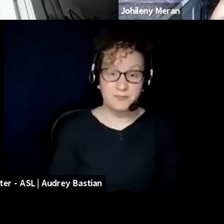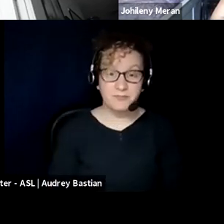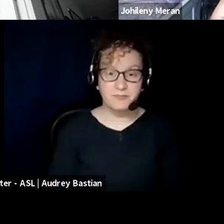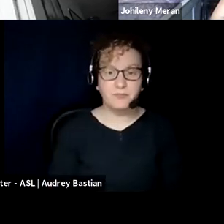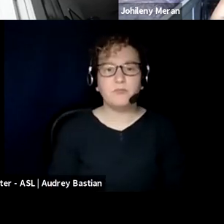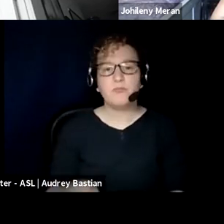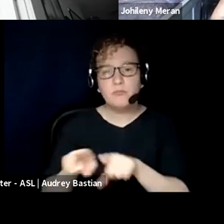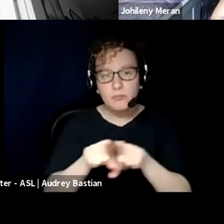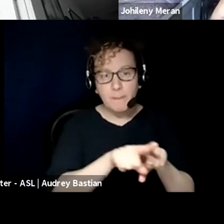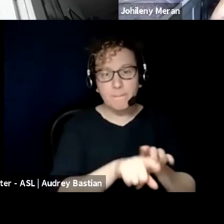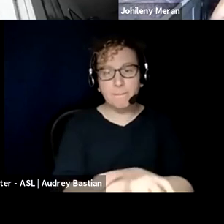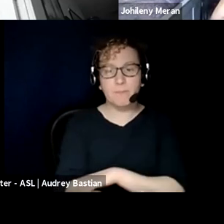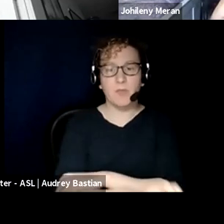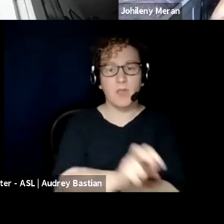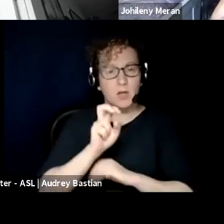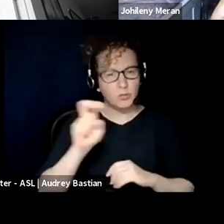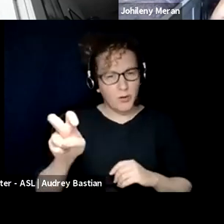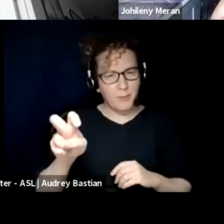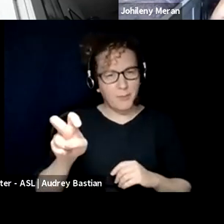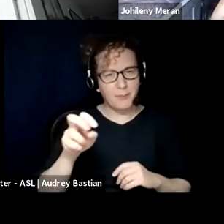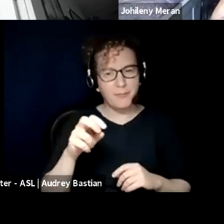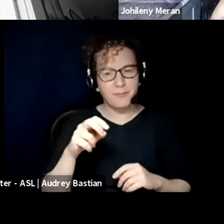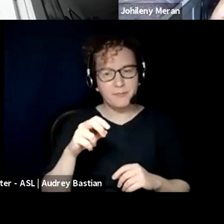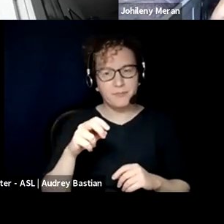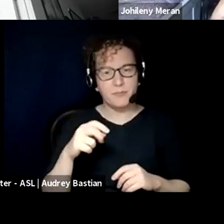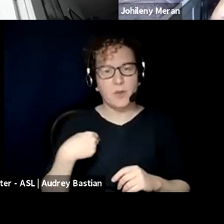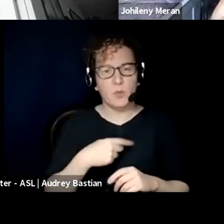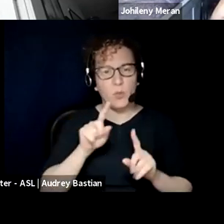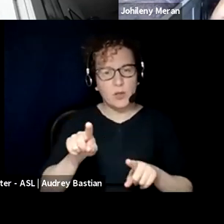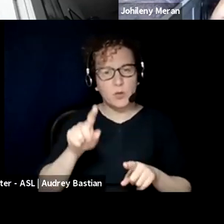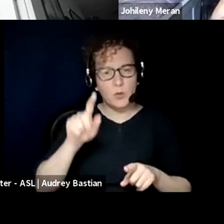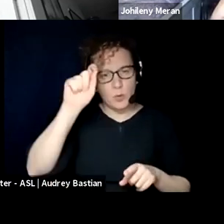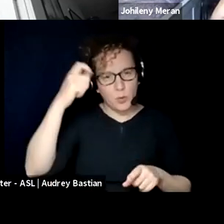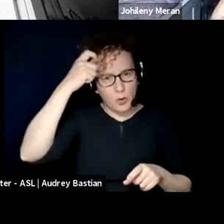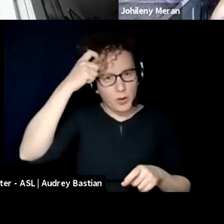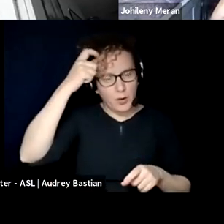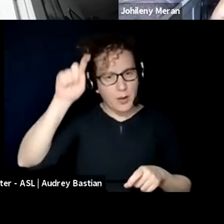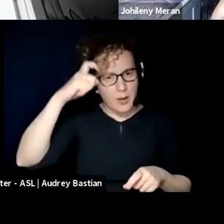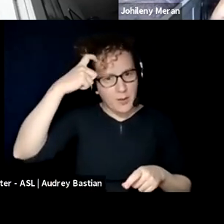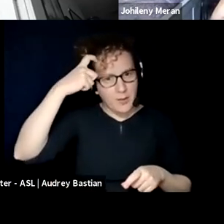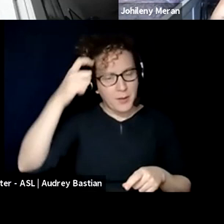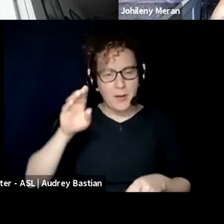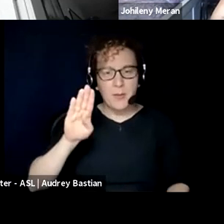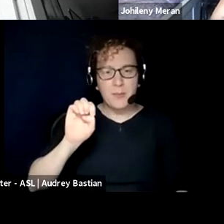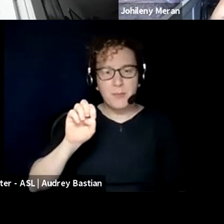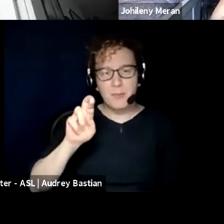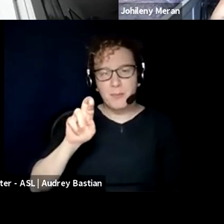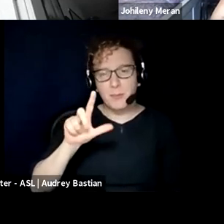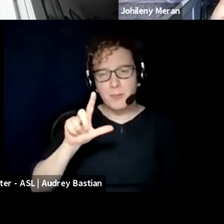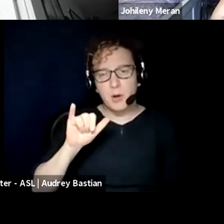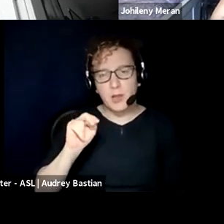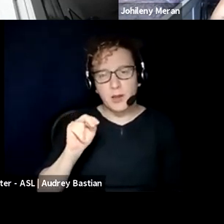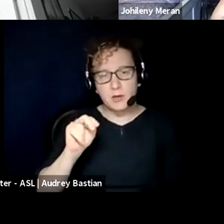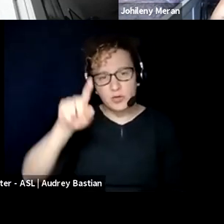trip in addition to that where we went to Berlin and we went to the Holocaust Museum.